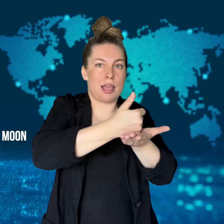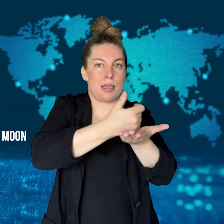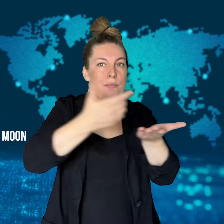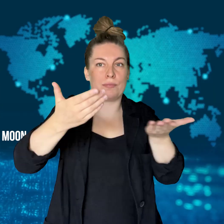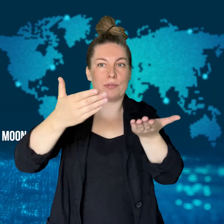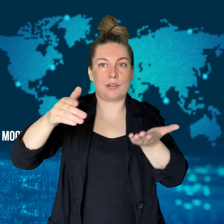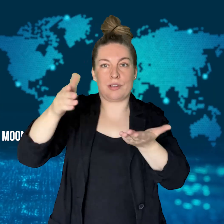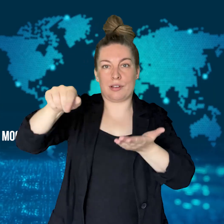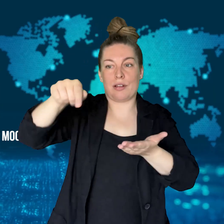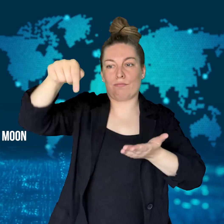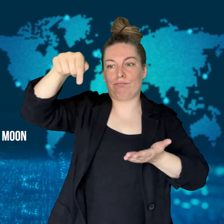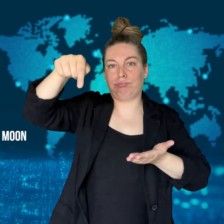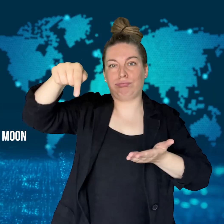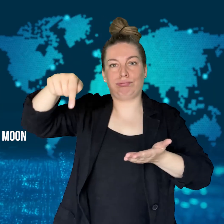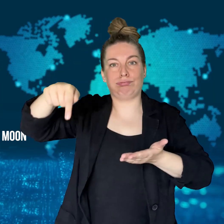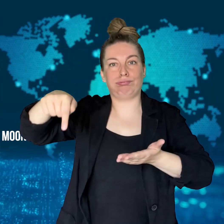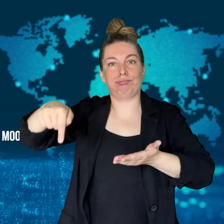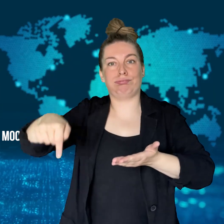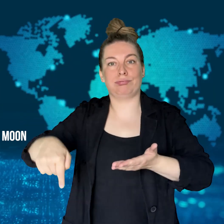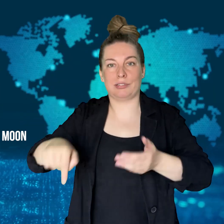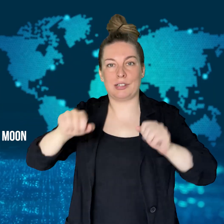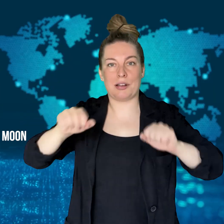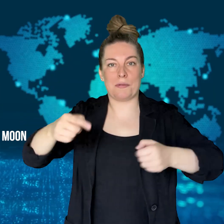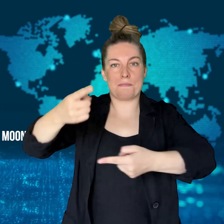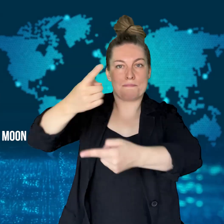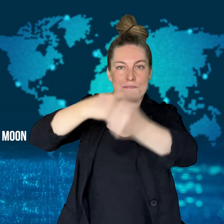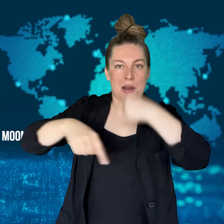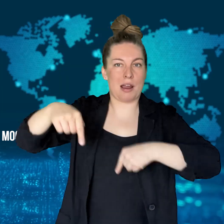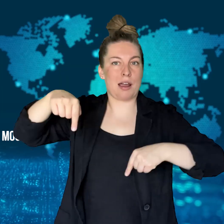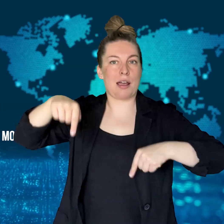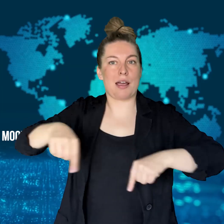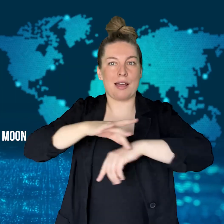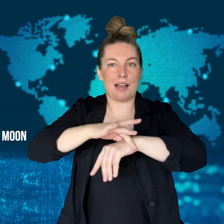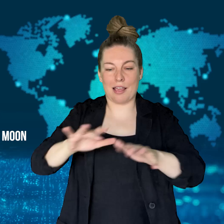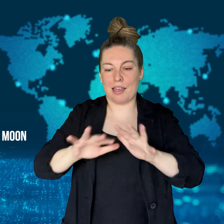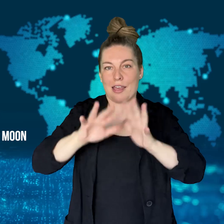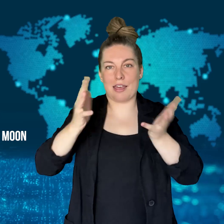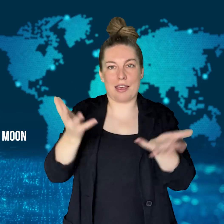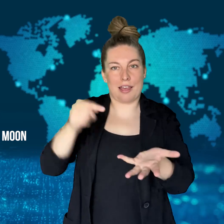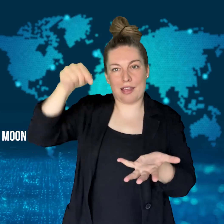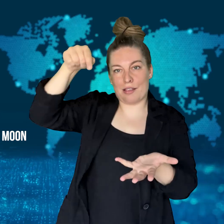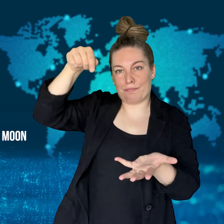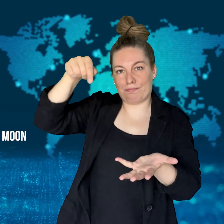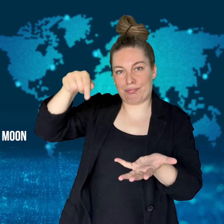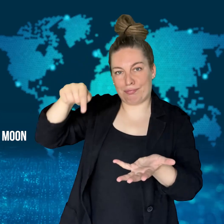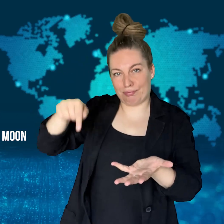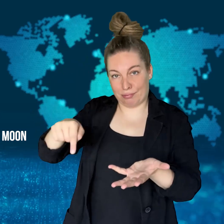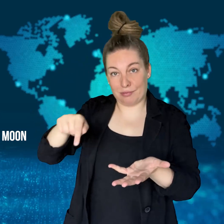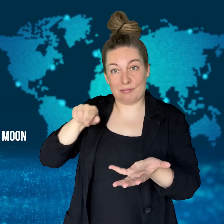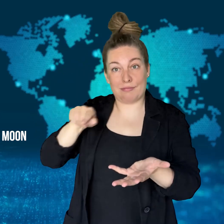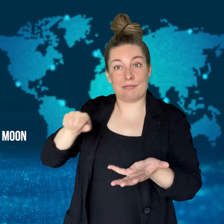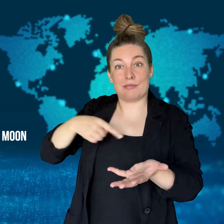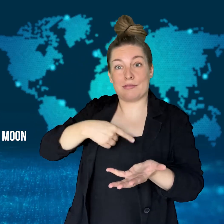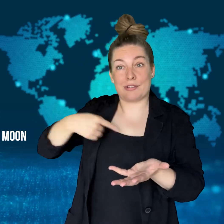using a robotic arm. Another spacecraft that is in orbit with